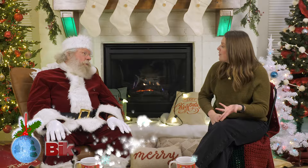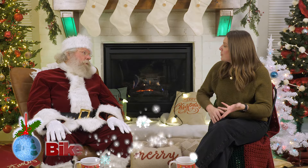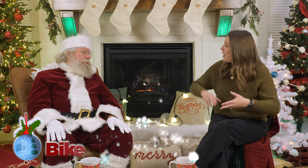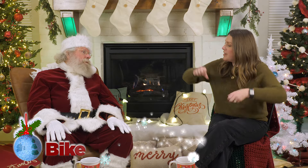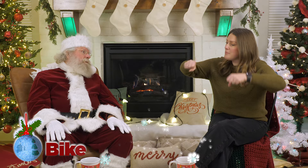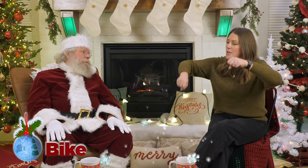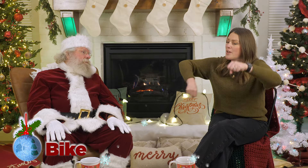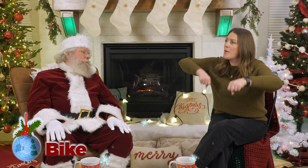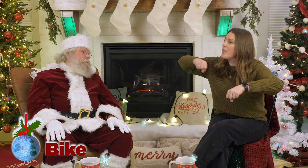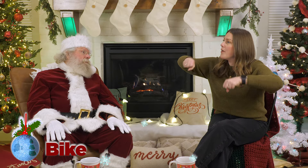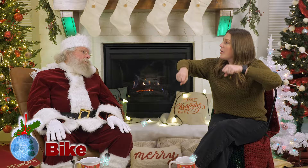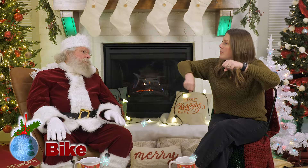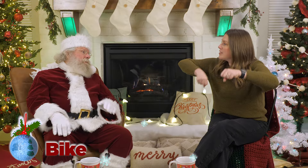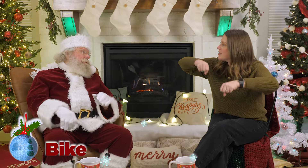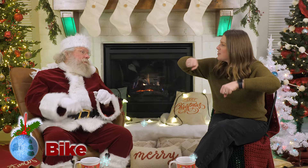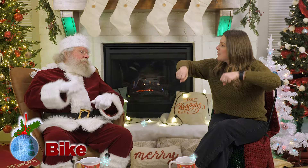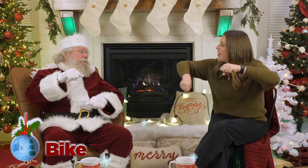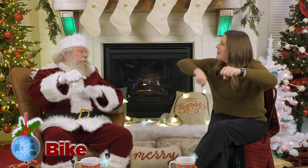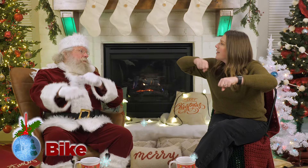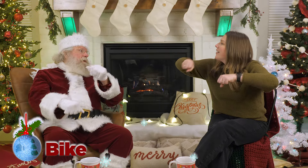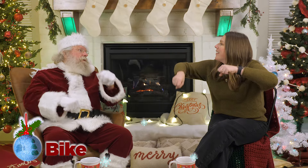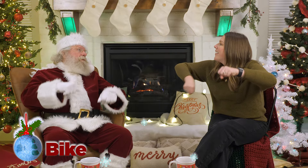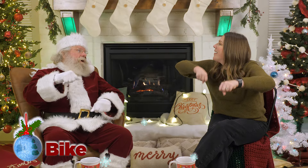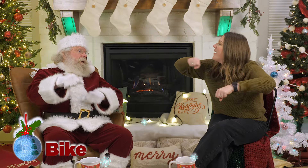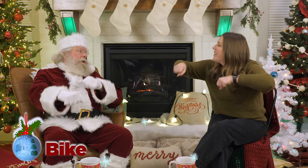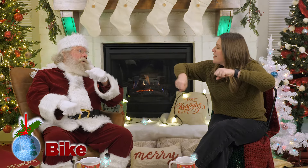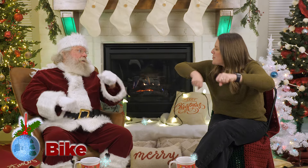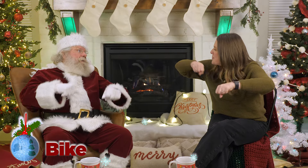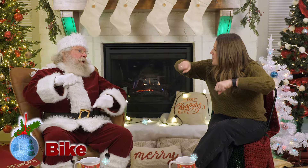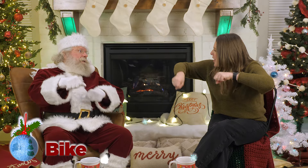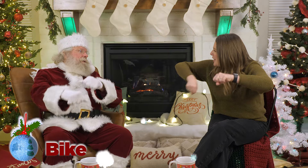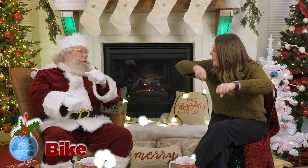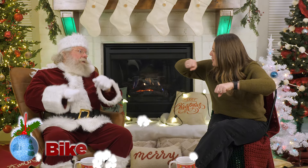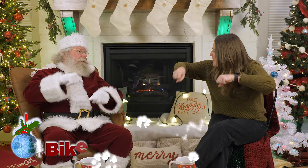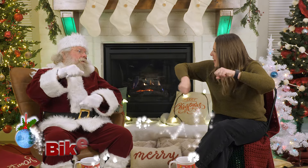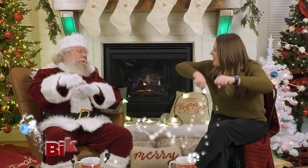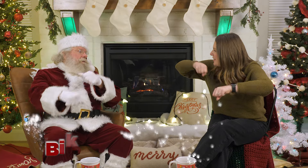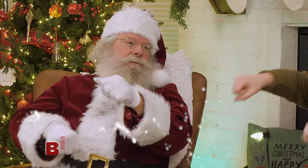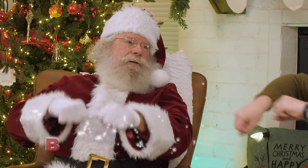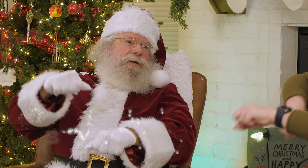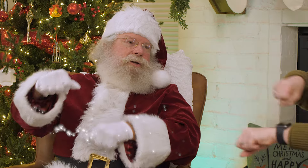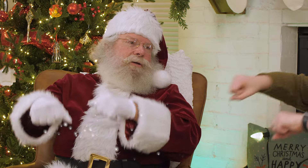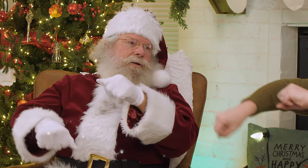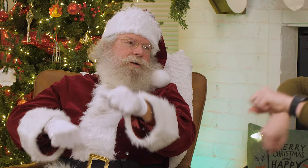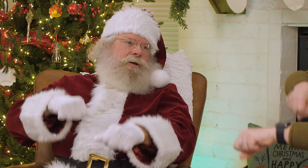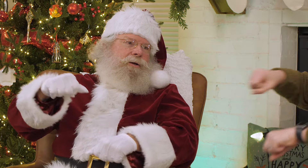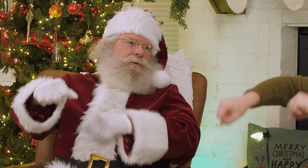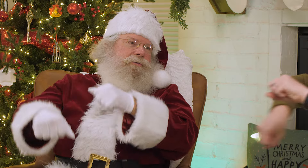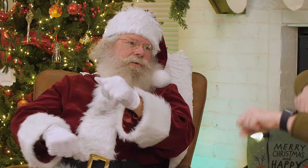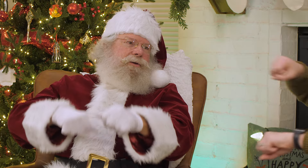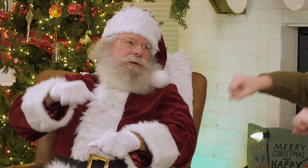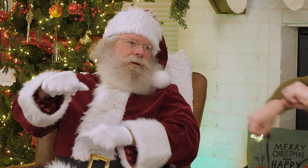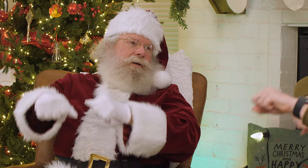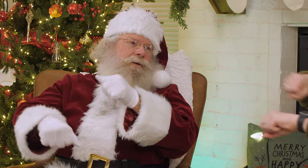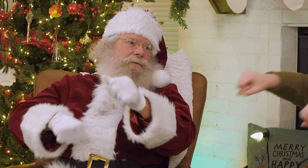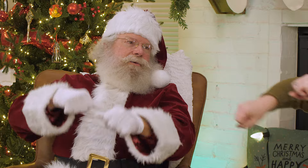Right. And what does this look like? Riding a bike. Riding a bike? Right. It's our feet pedaling. Yes.